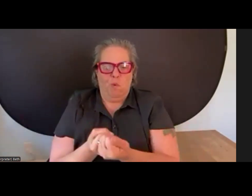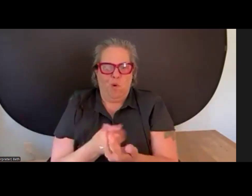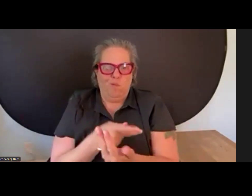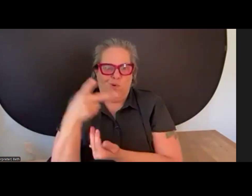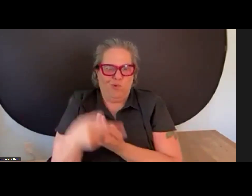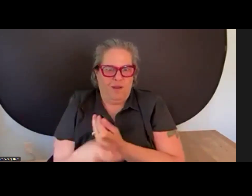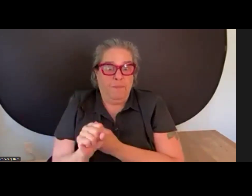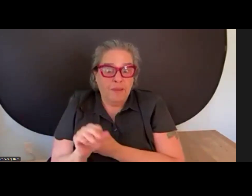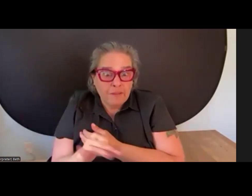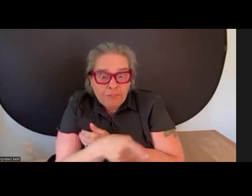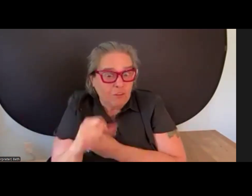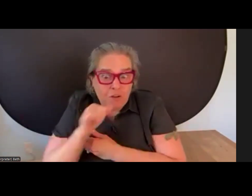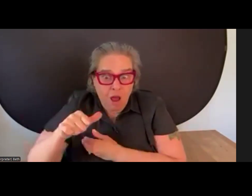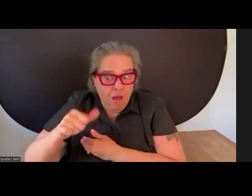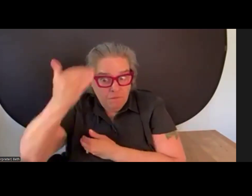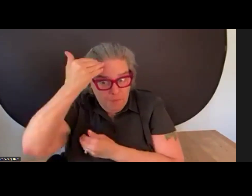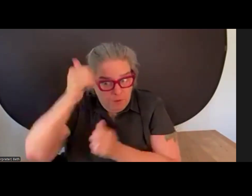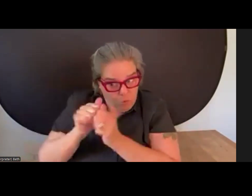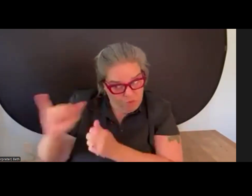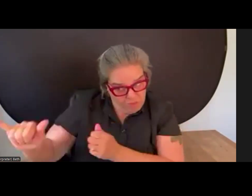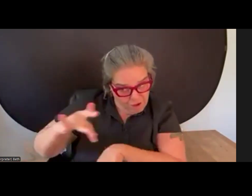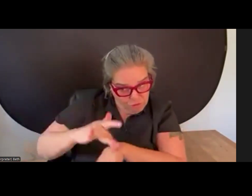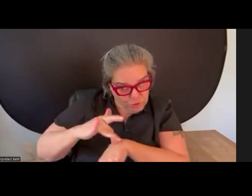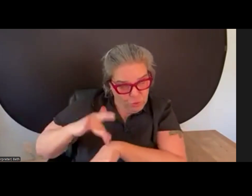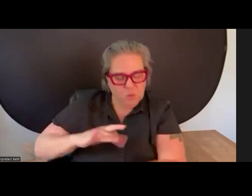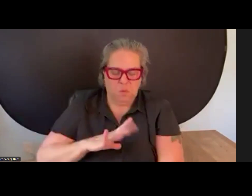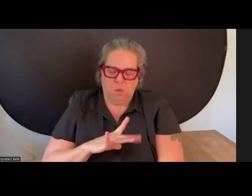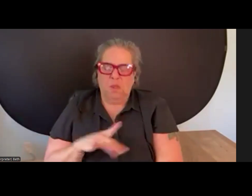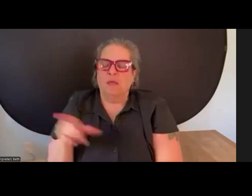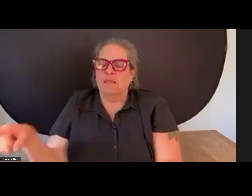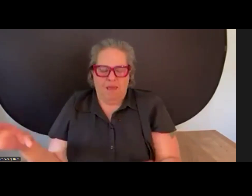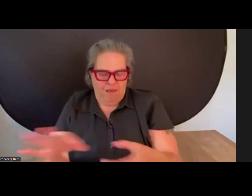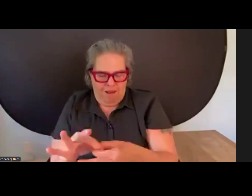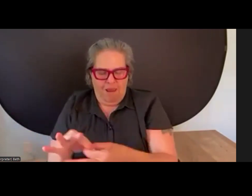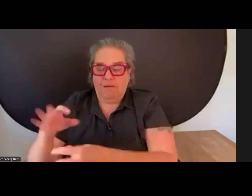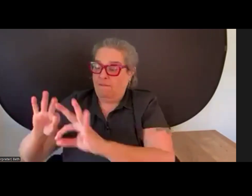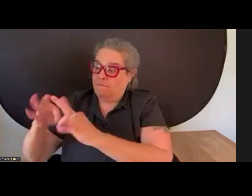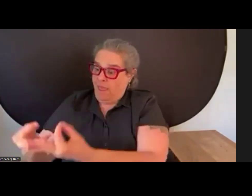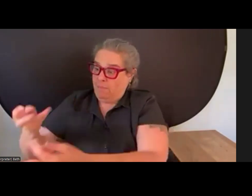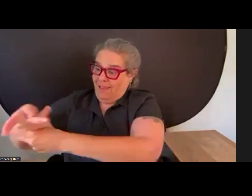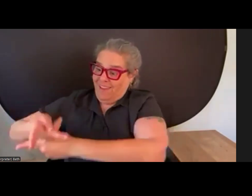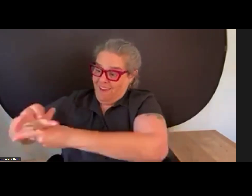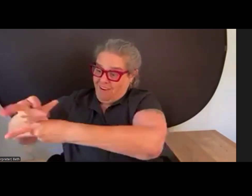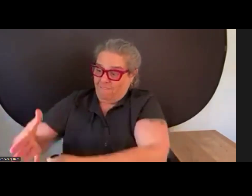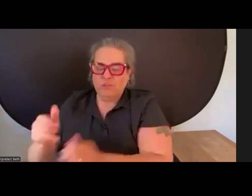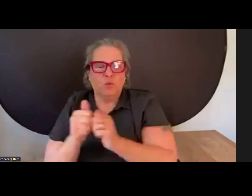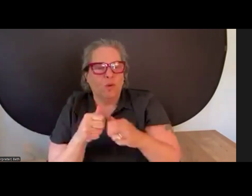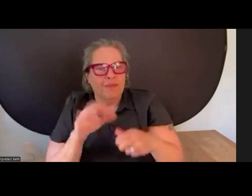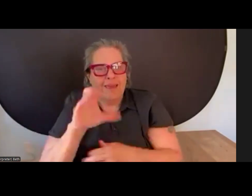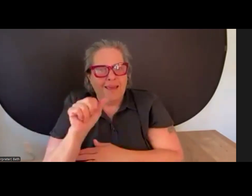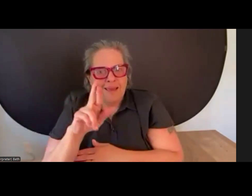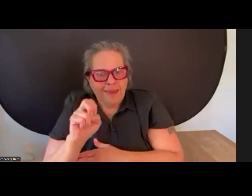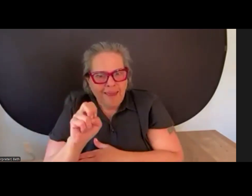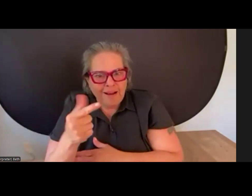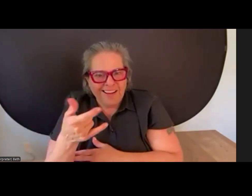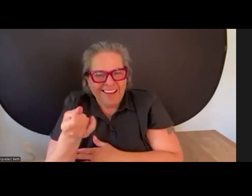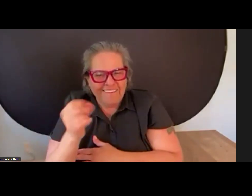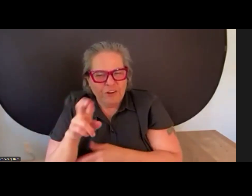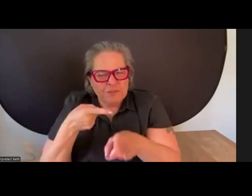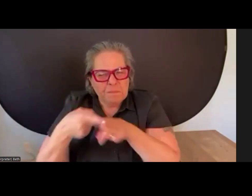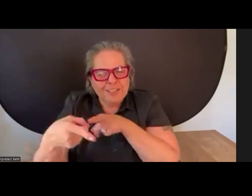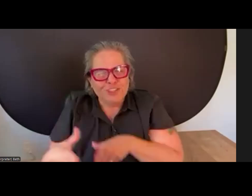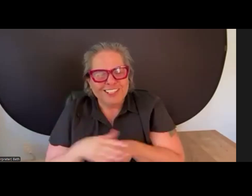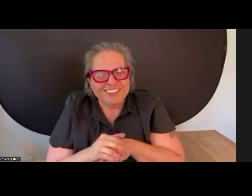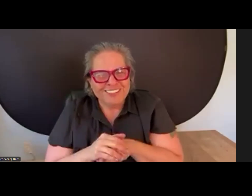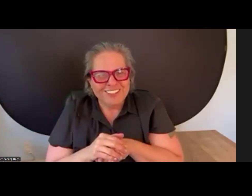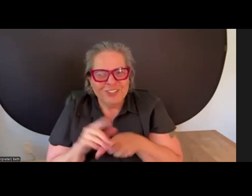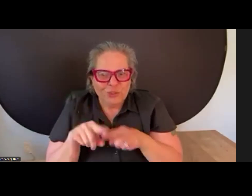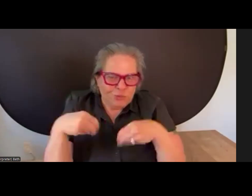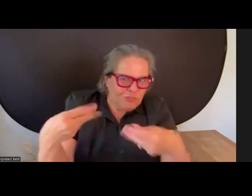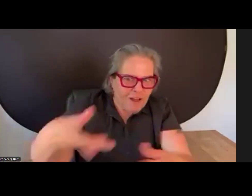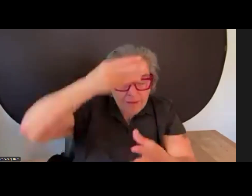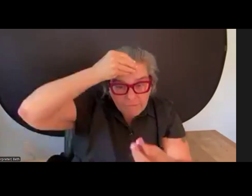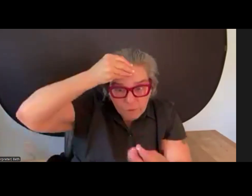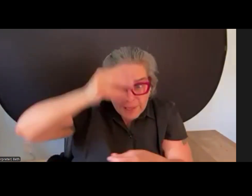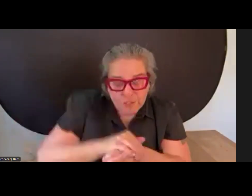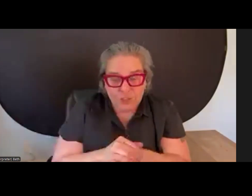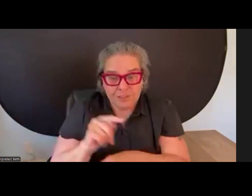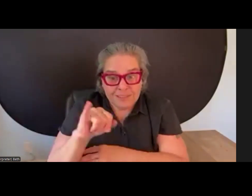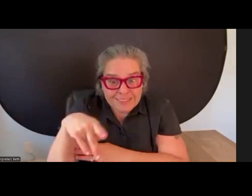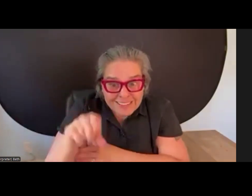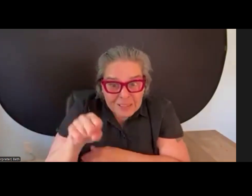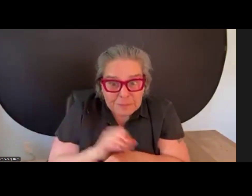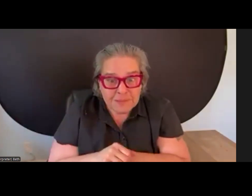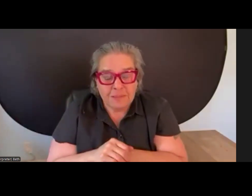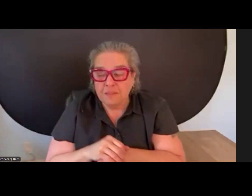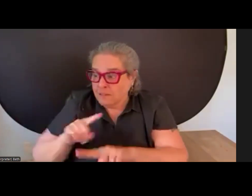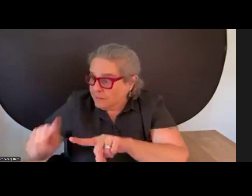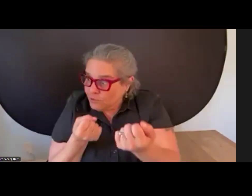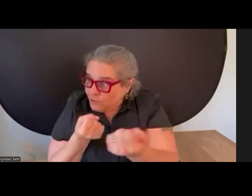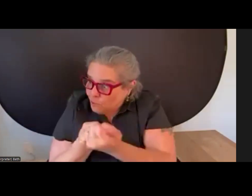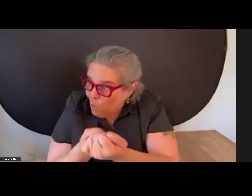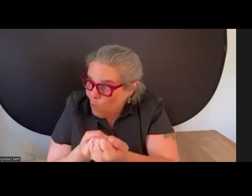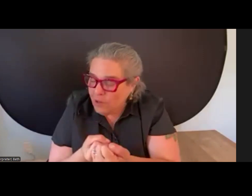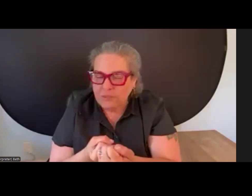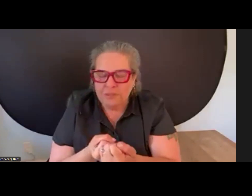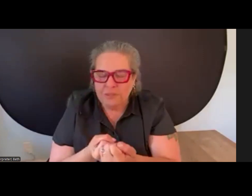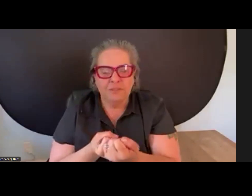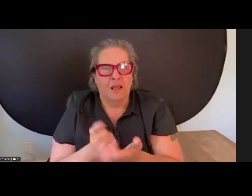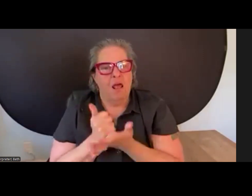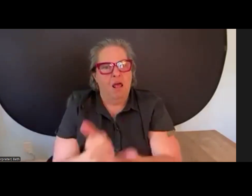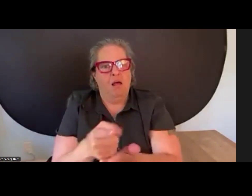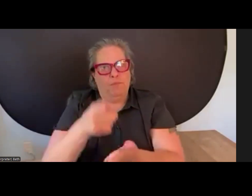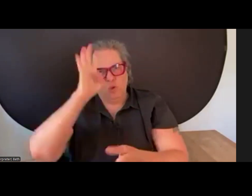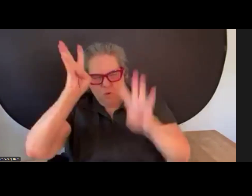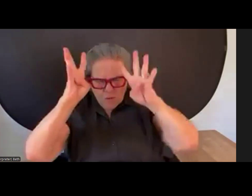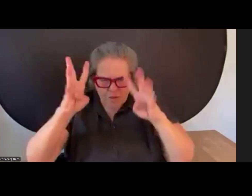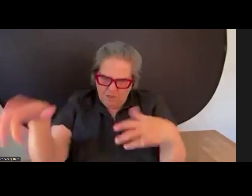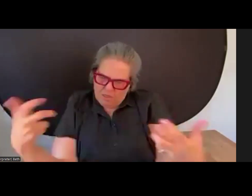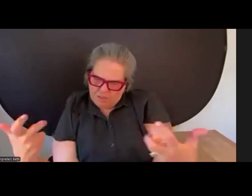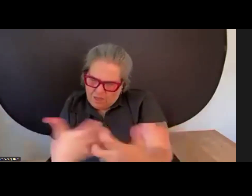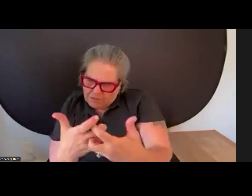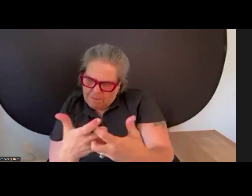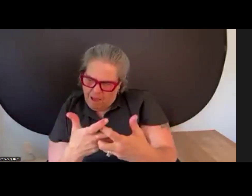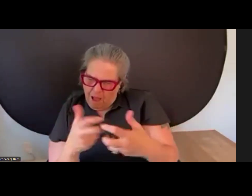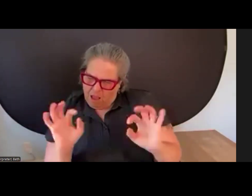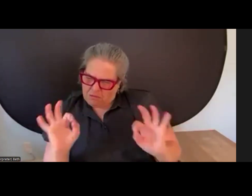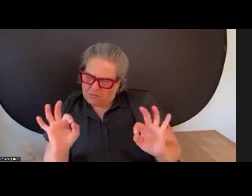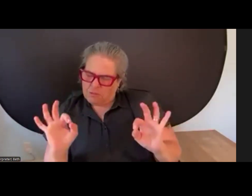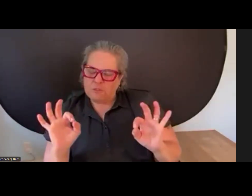If you're not already familiar, which connects family caregivers with a caregiver specialist to provide information, tips and resources and other means of support and helping you to create that customized care plan.